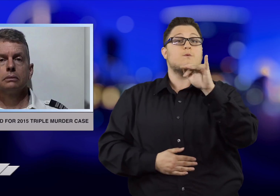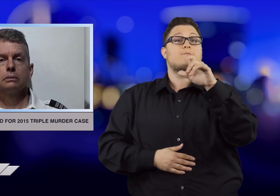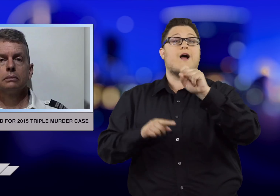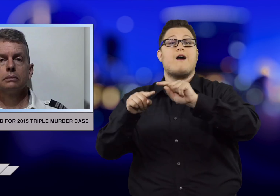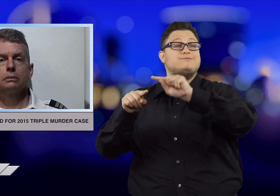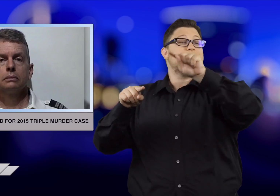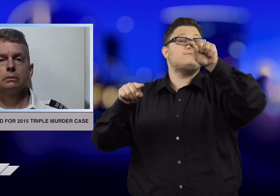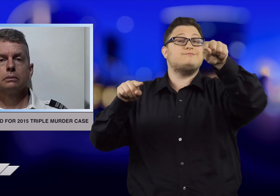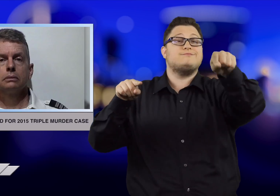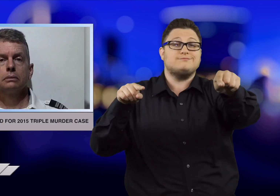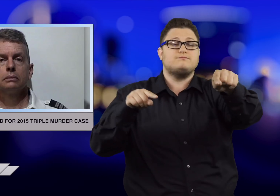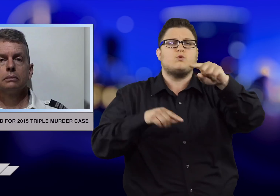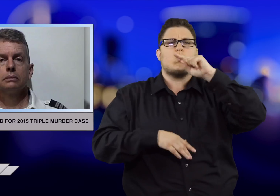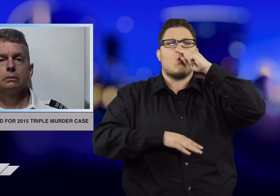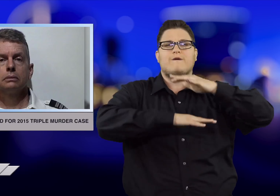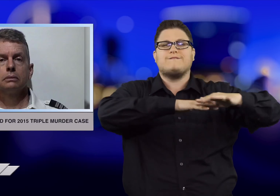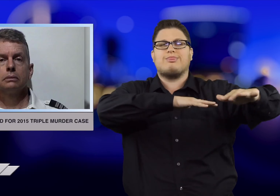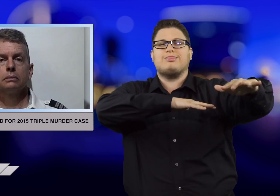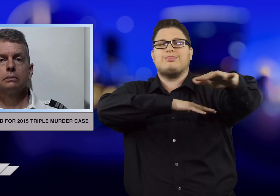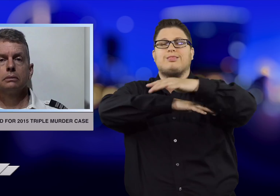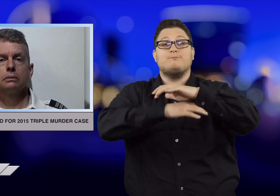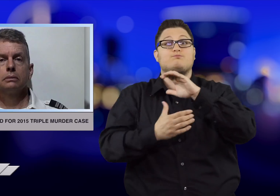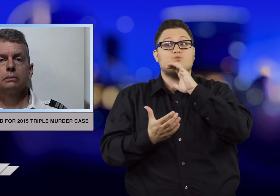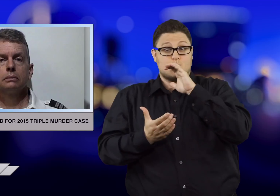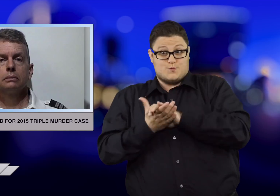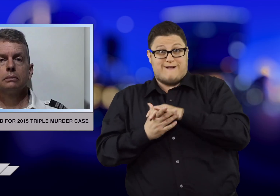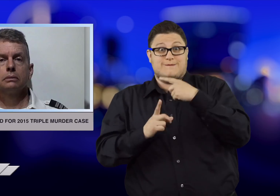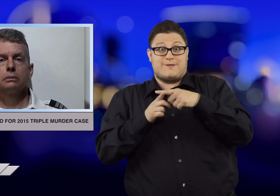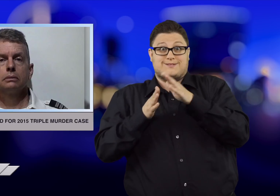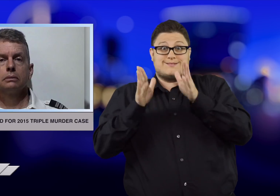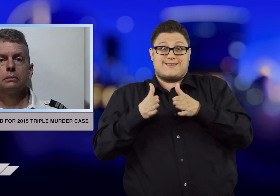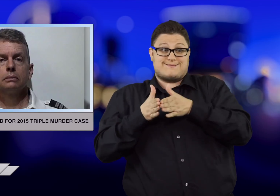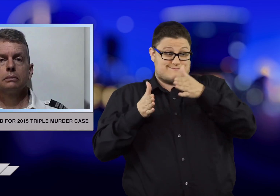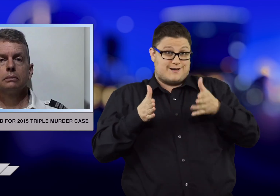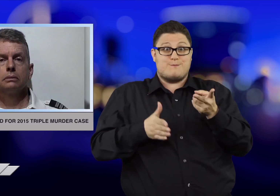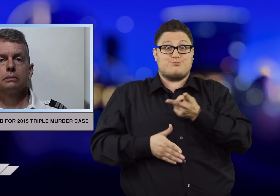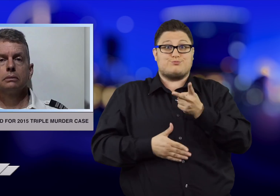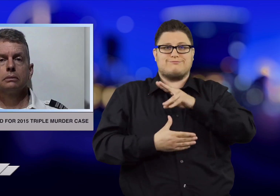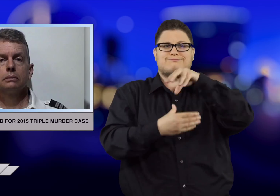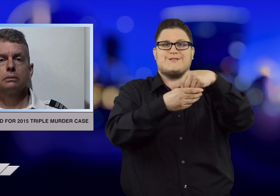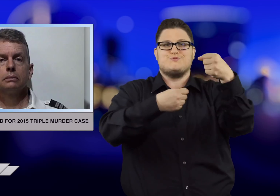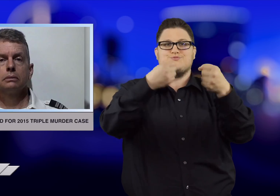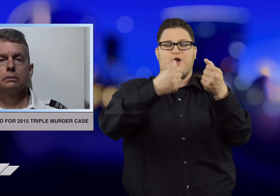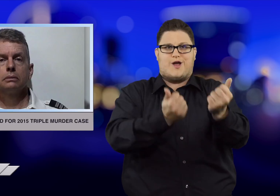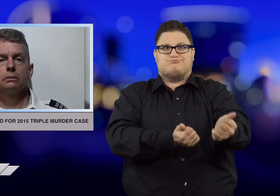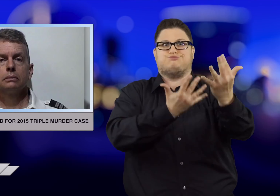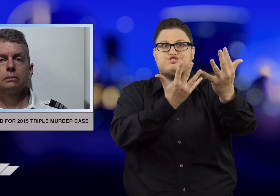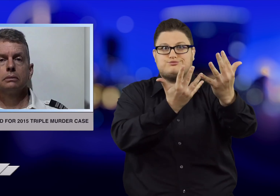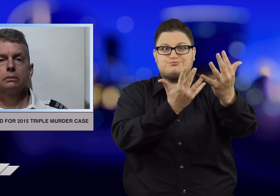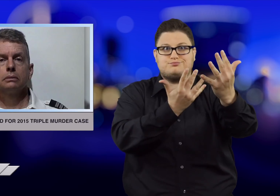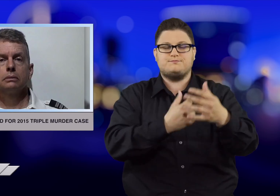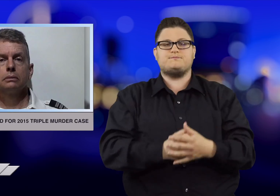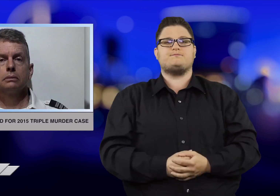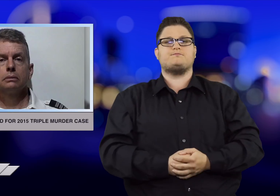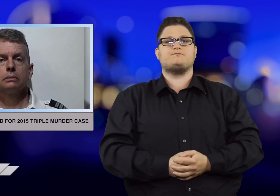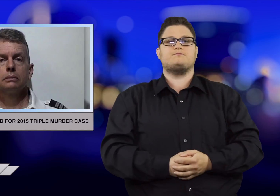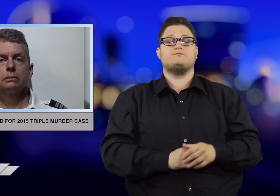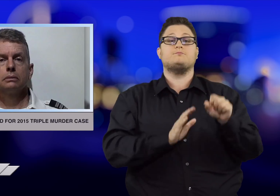The wife and neighbor were found a few miles away in a cornfield in a burned car.